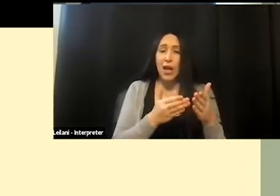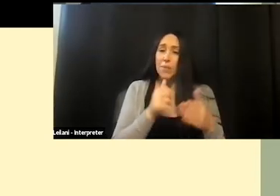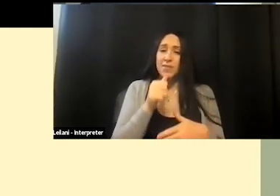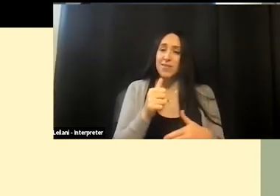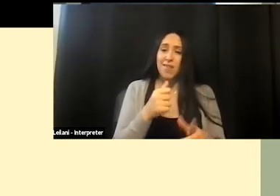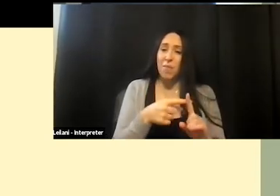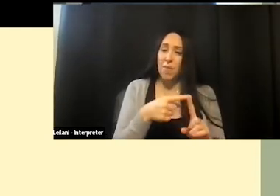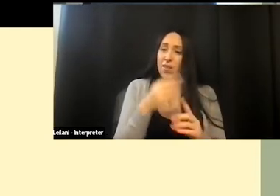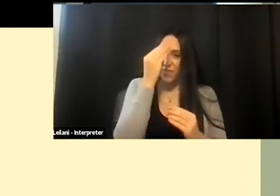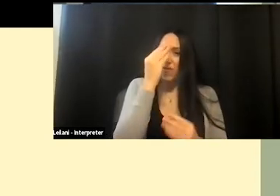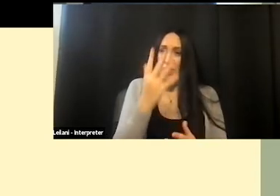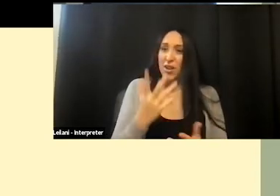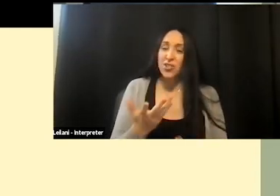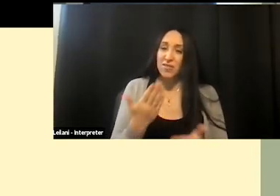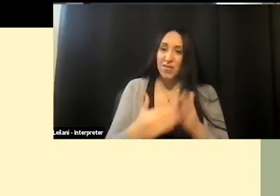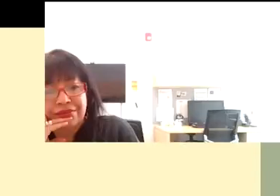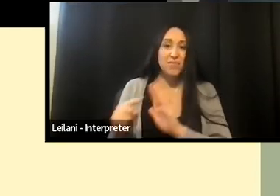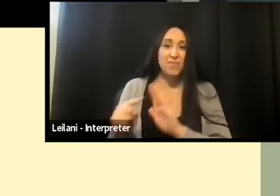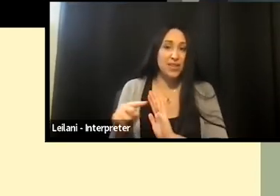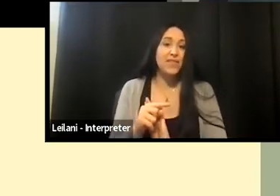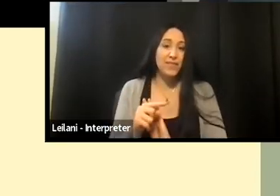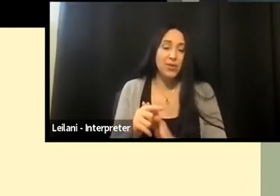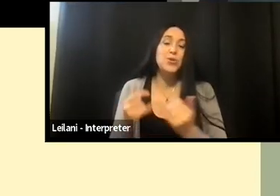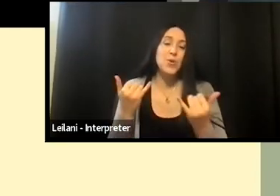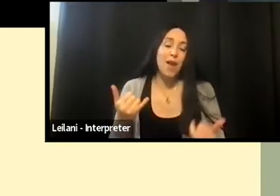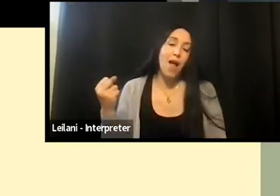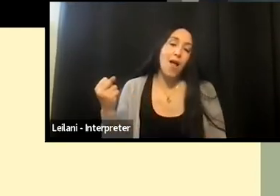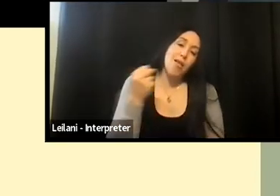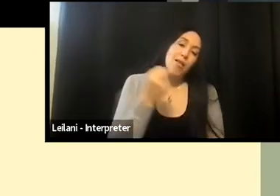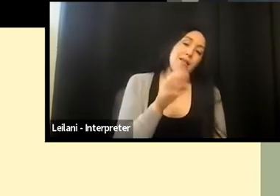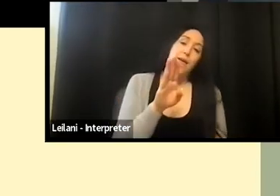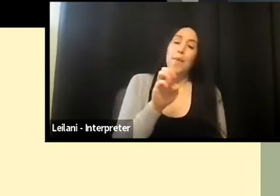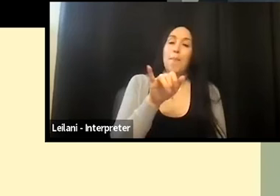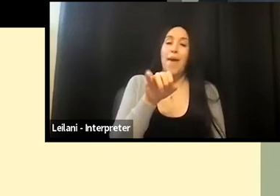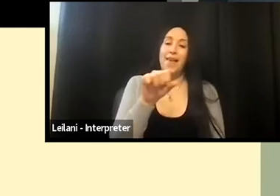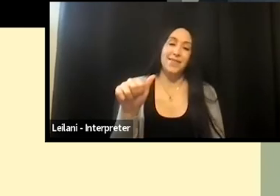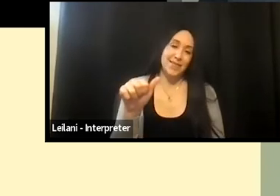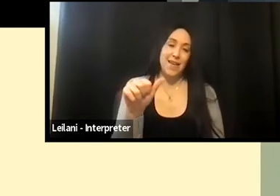So we're gonna bring (chuckles) Beyssa back to (chuckles) reset our nervous system and mindfulness.